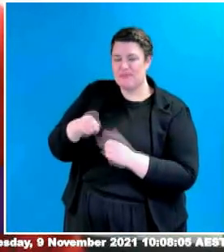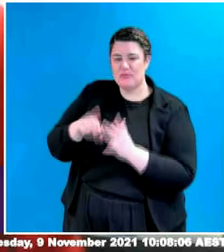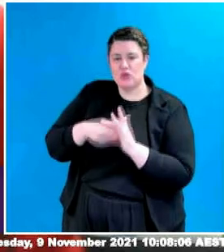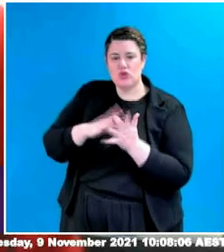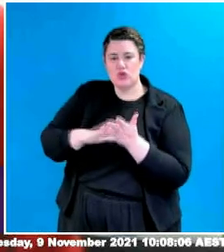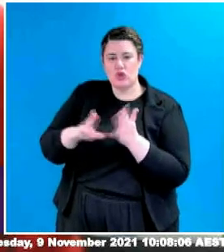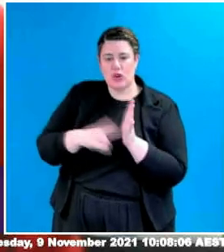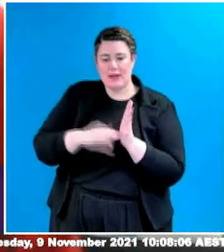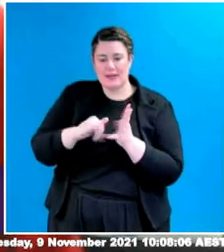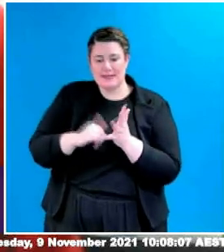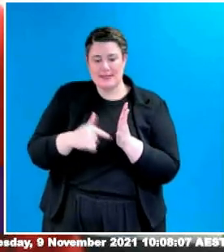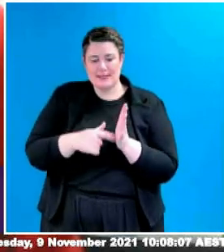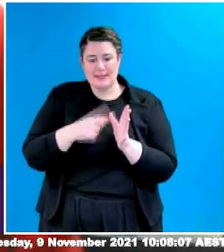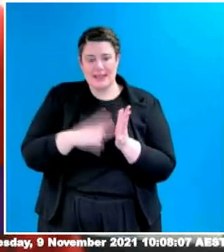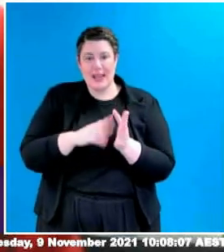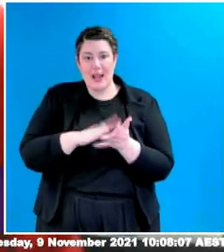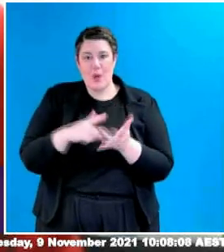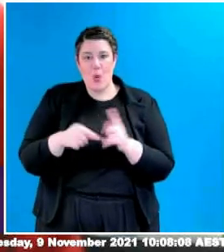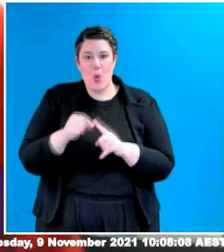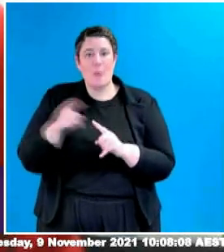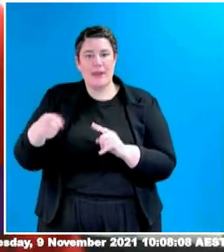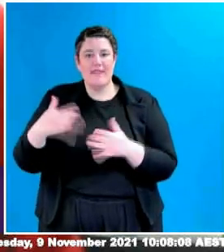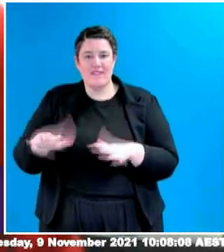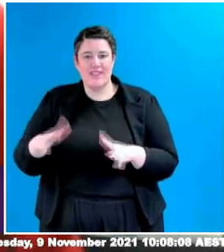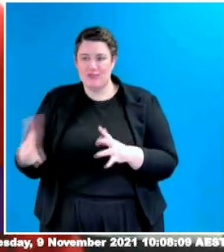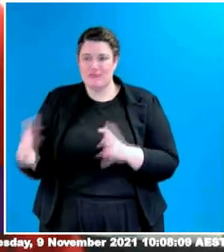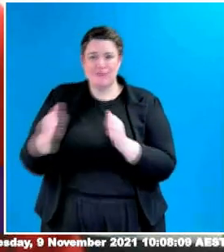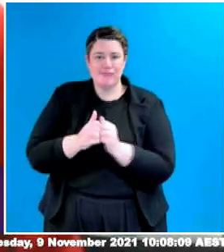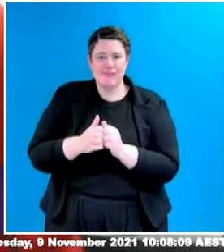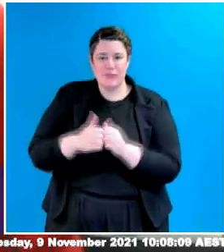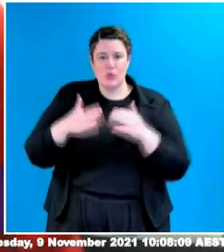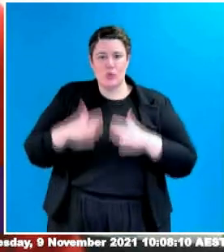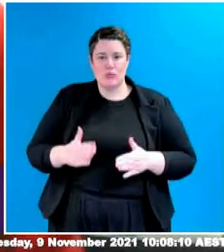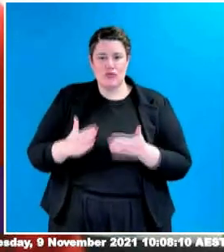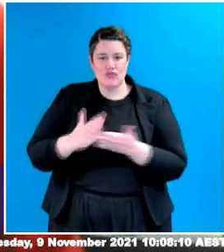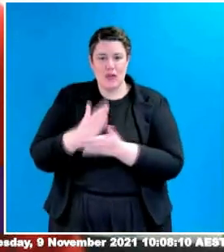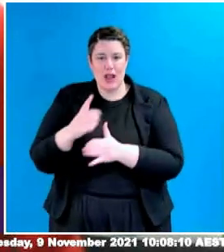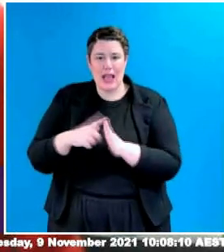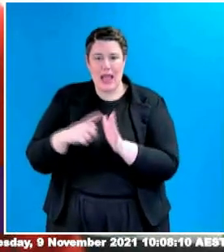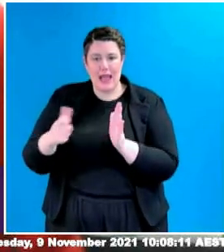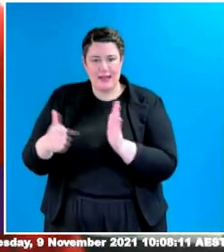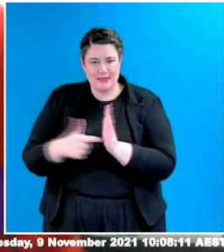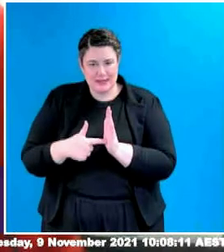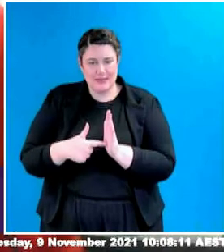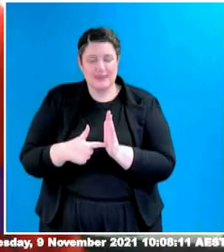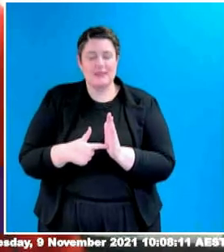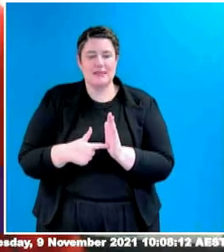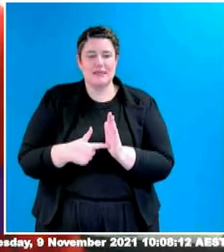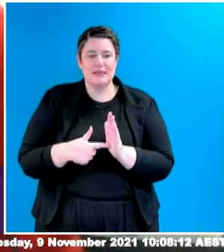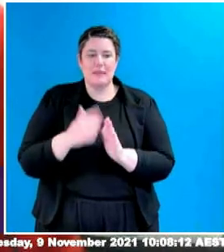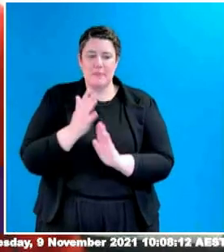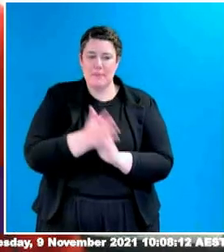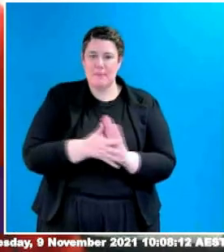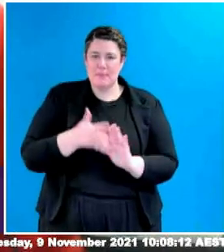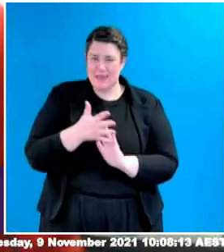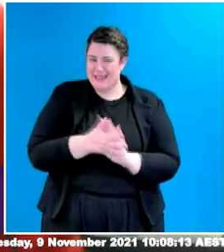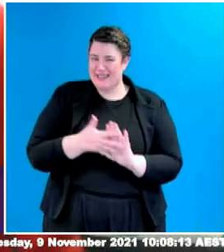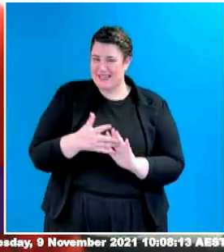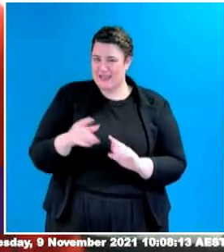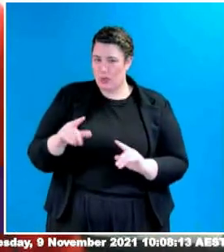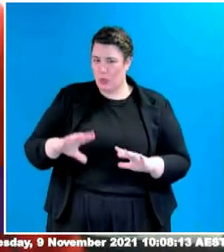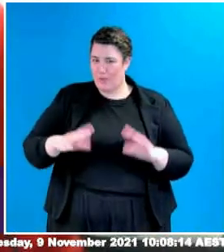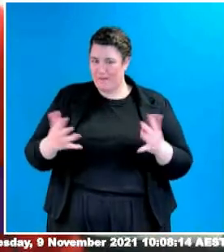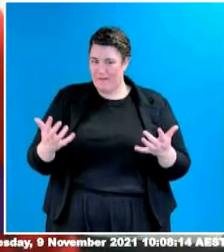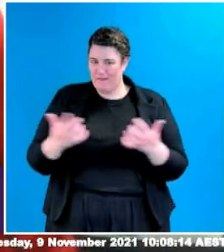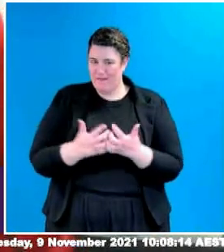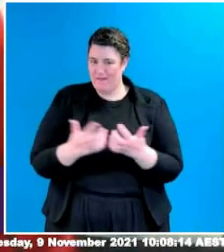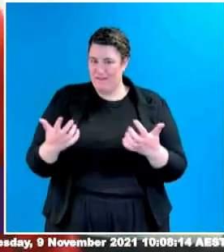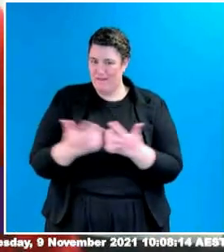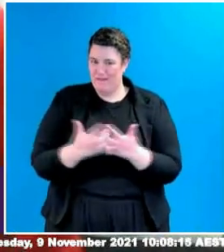the Human Rights Act, that wayward directorates were more likely to buckle